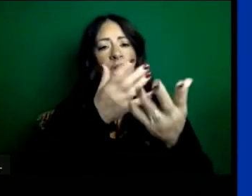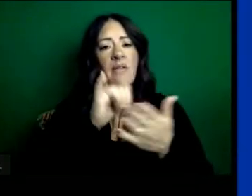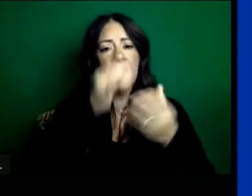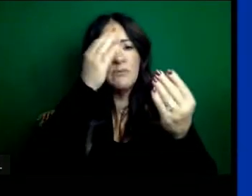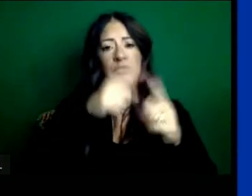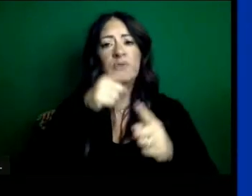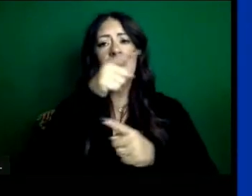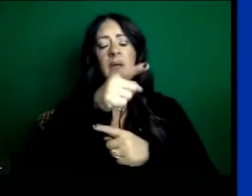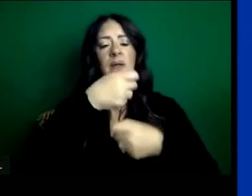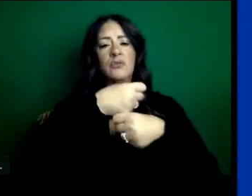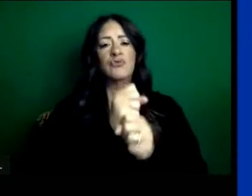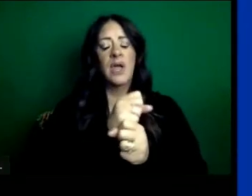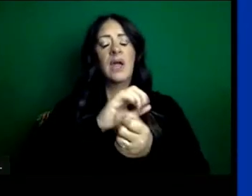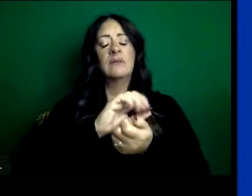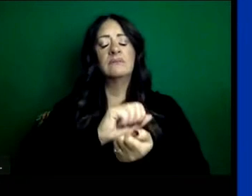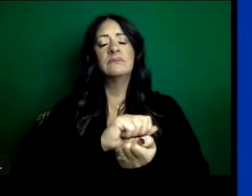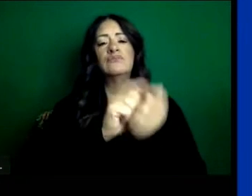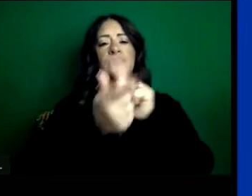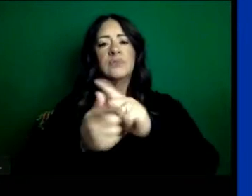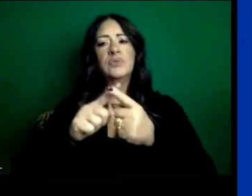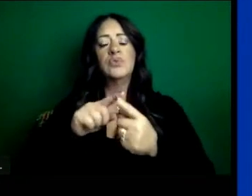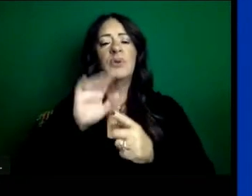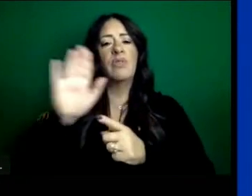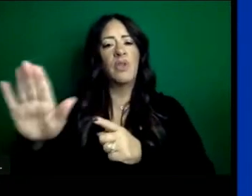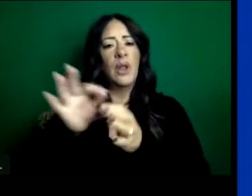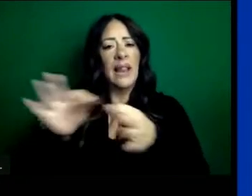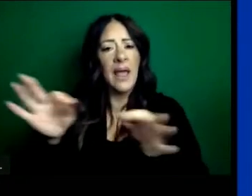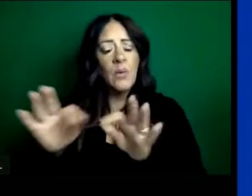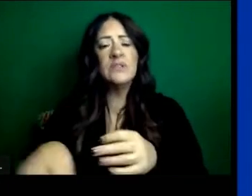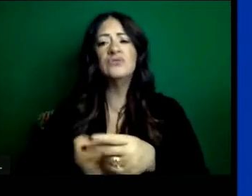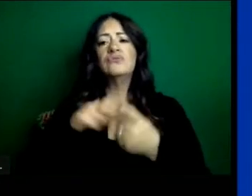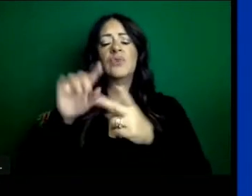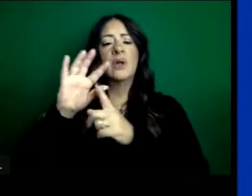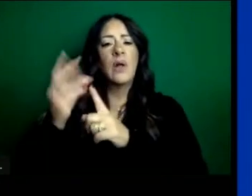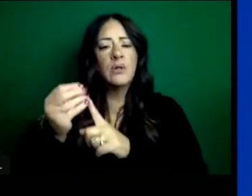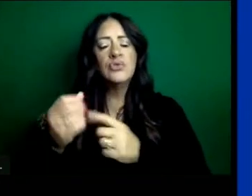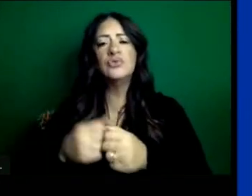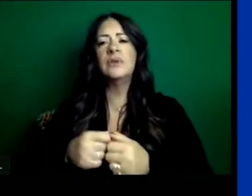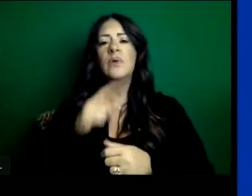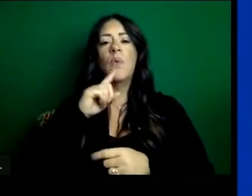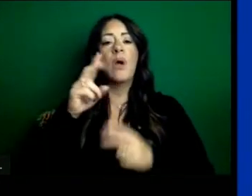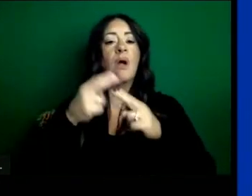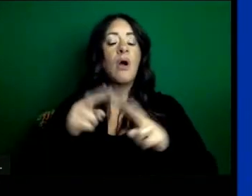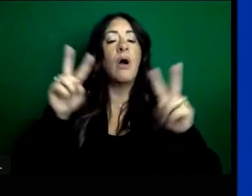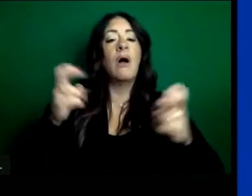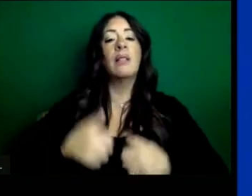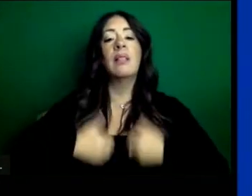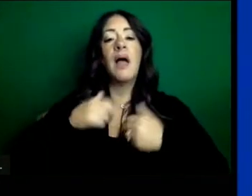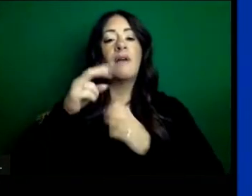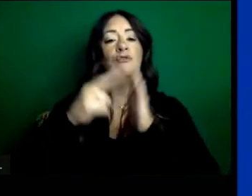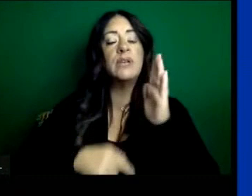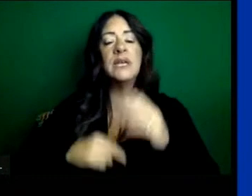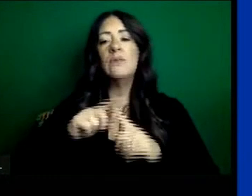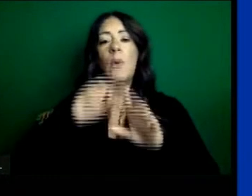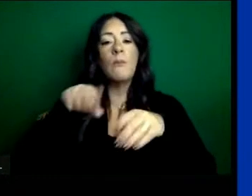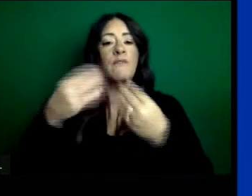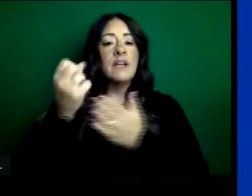REACH A LOT OF AUDIENCES THAT HARD TO REACH BECAUSE WE DON'T ALWAYS HAVE MATERIAL AND